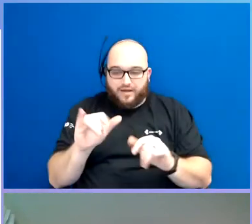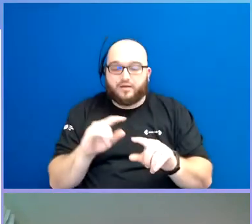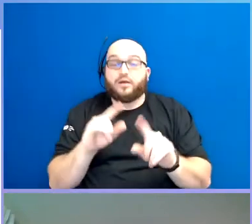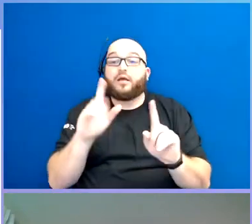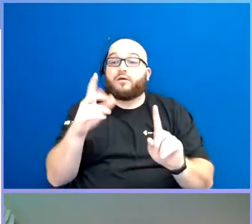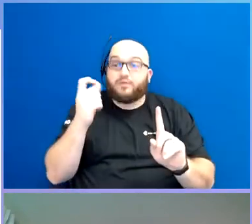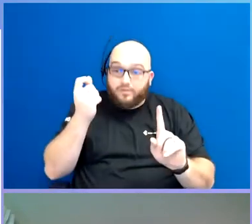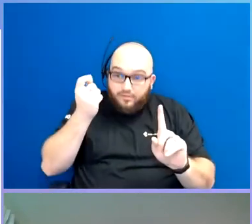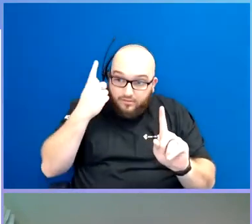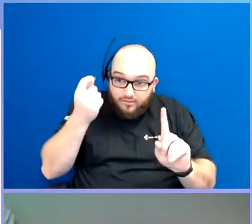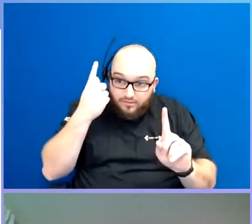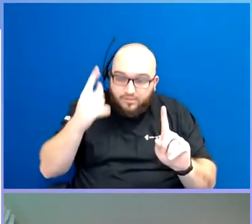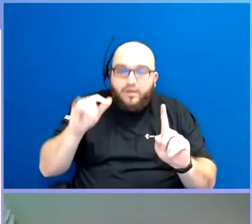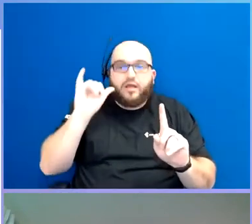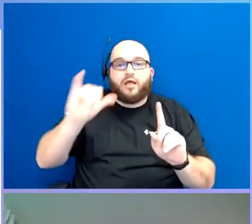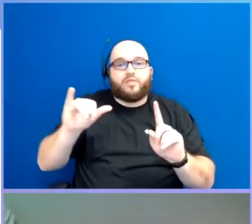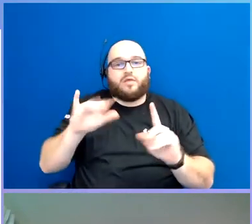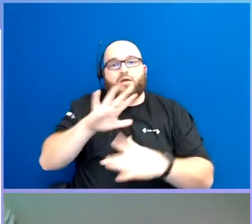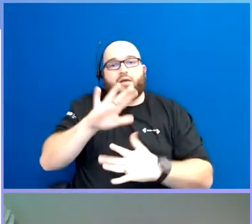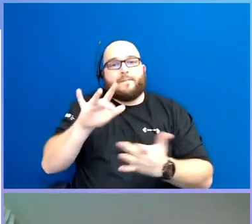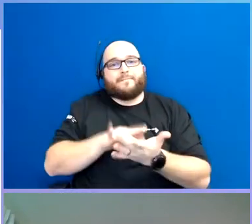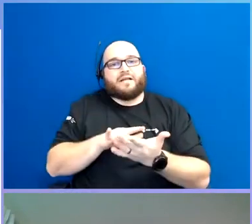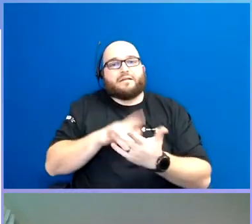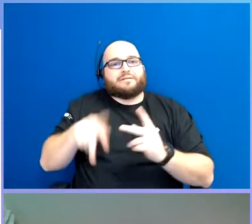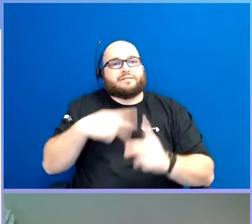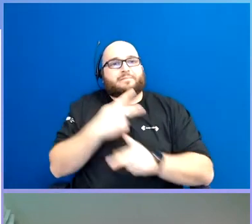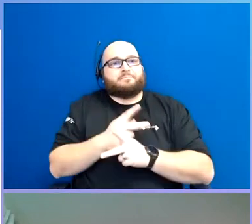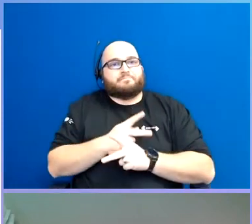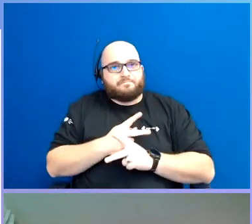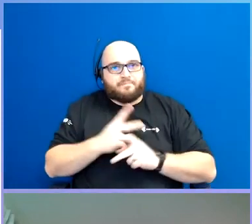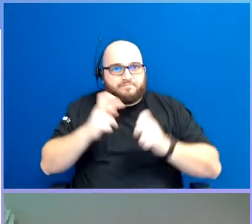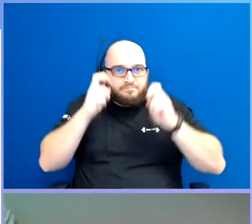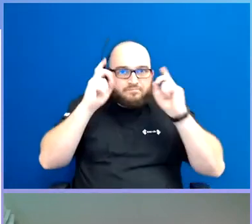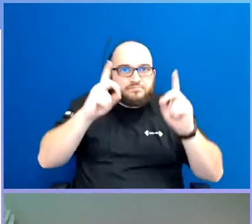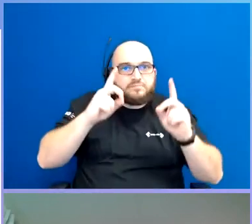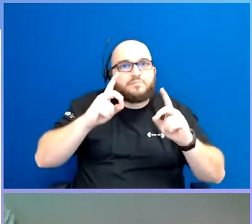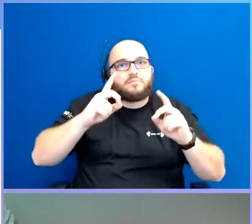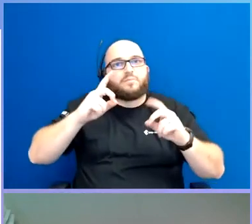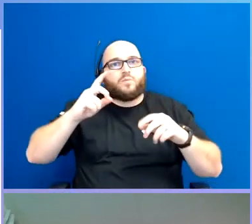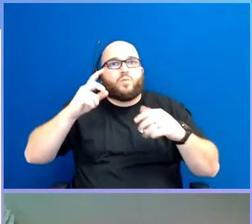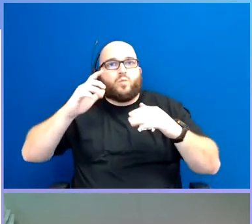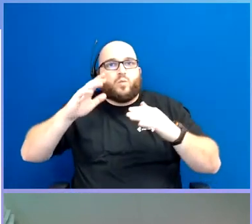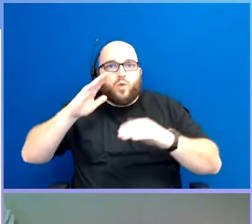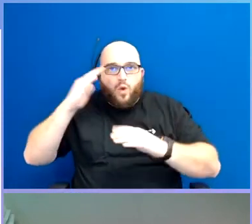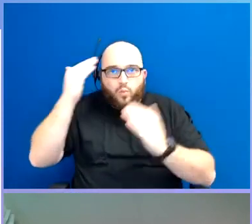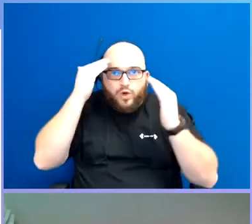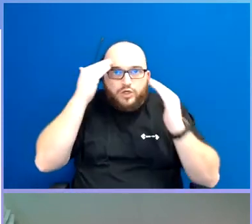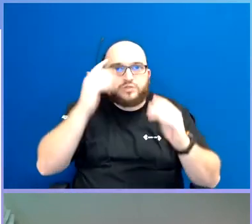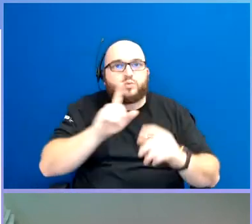enterprise level awareness building and education sessions.